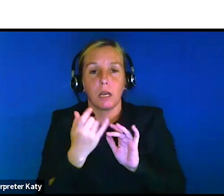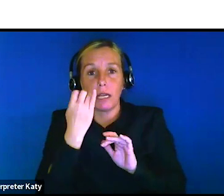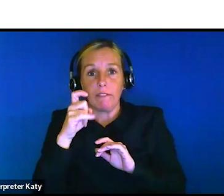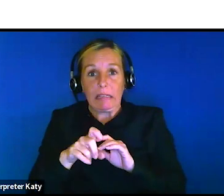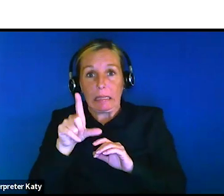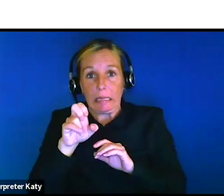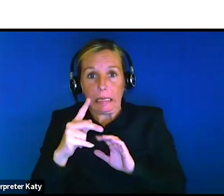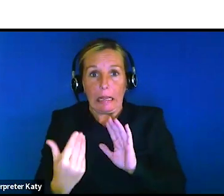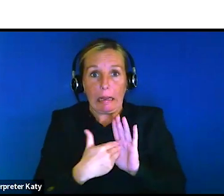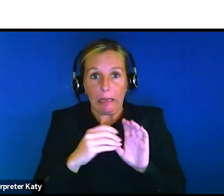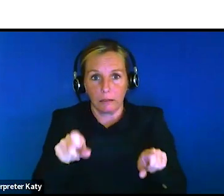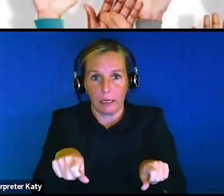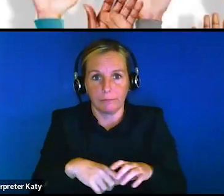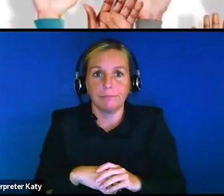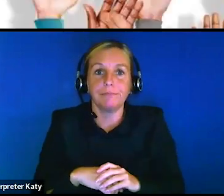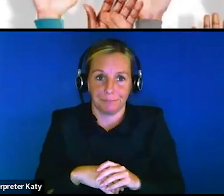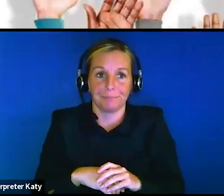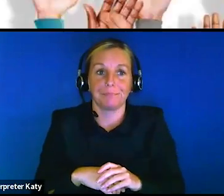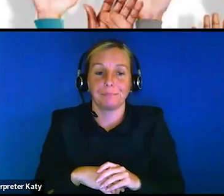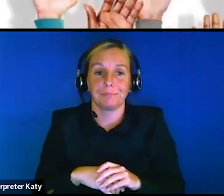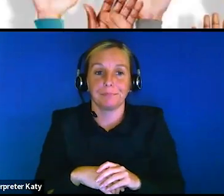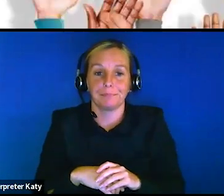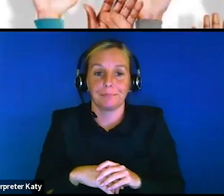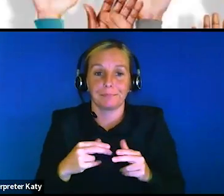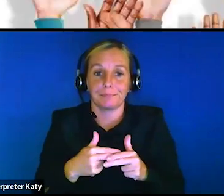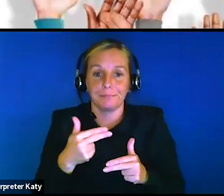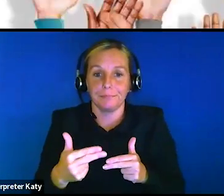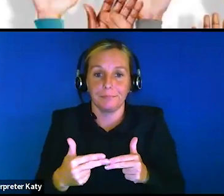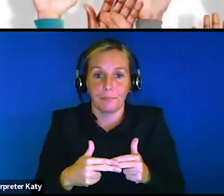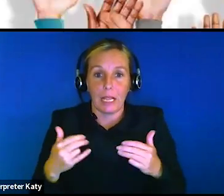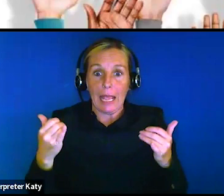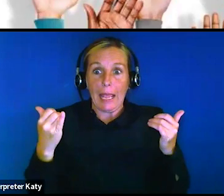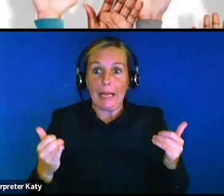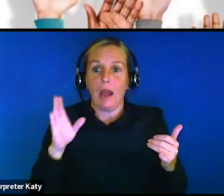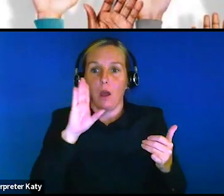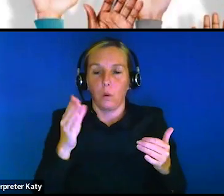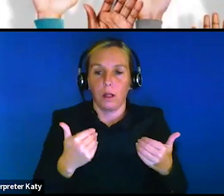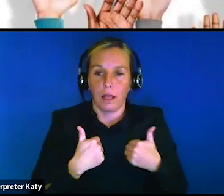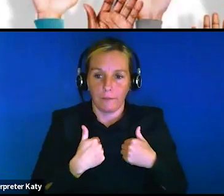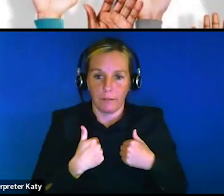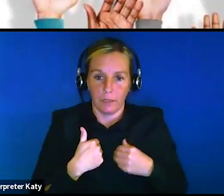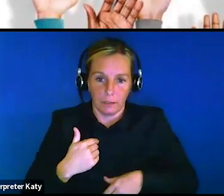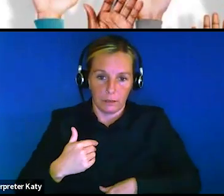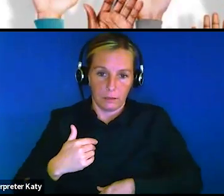Next slide. Now we're going to have any of the... Some of the questions.